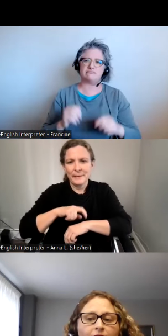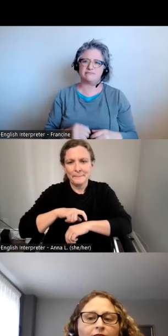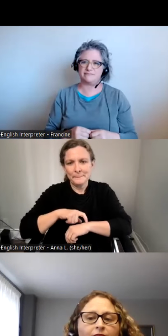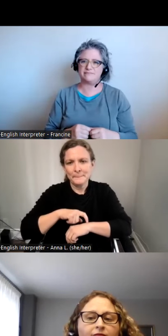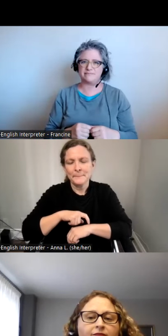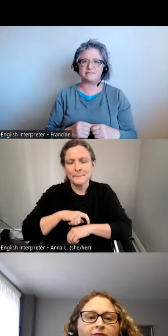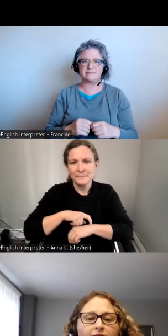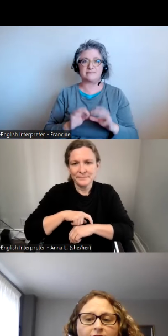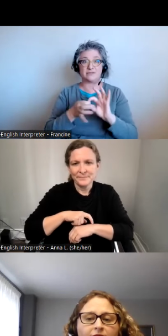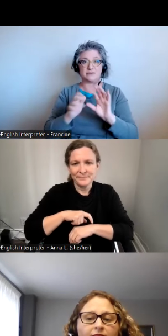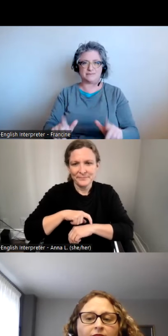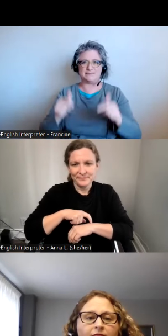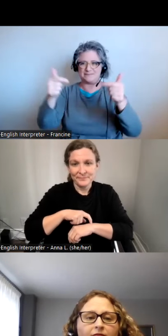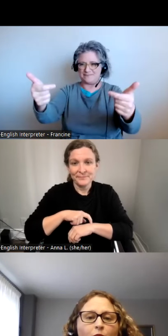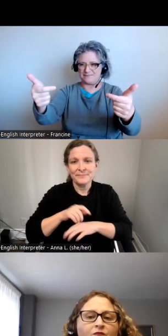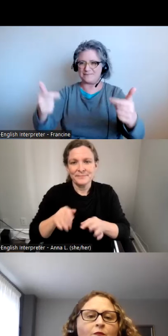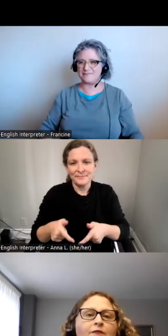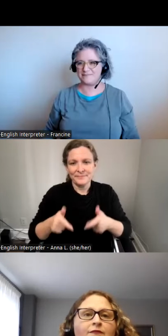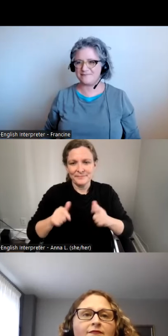similar immune responses as nonpregnant individuals. Next